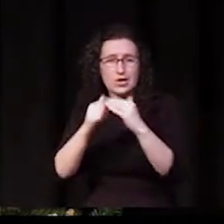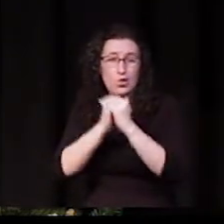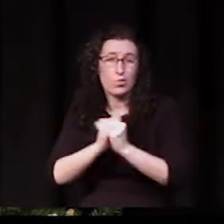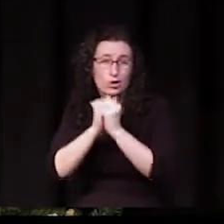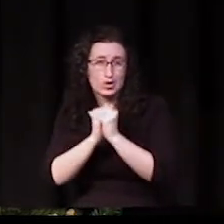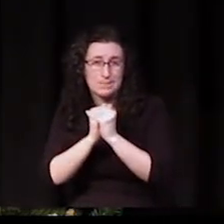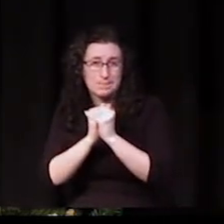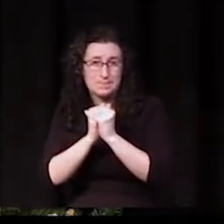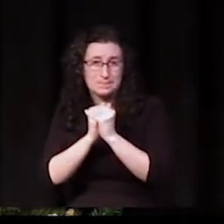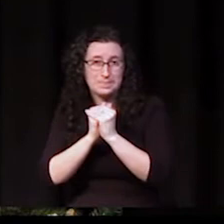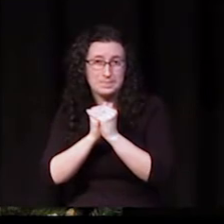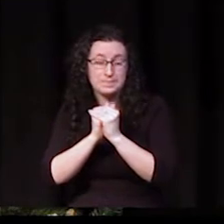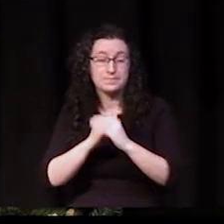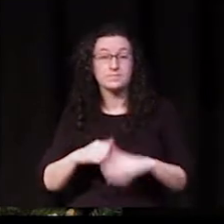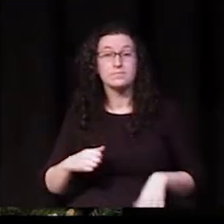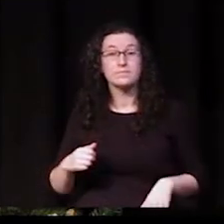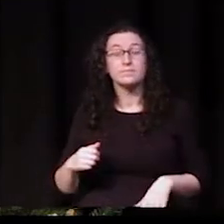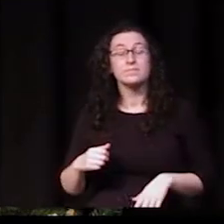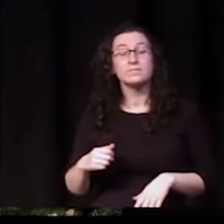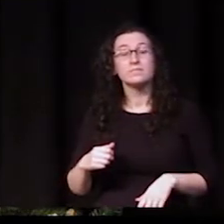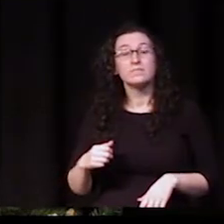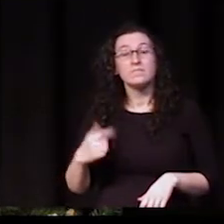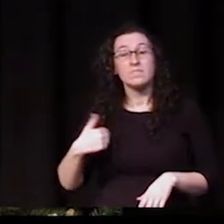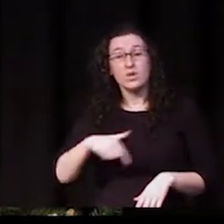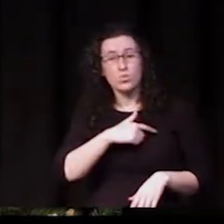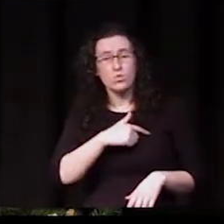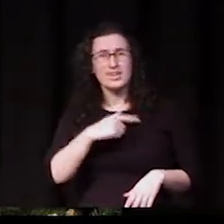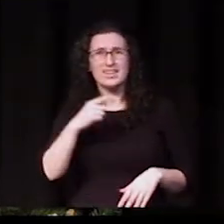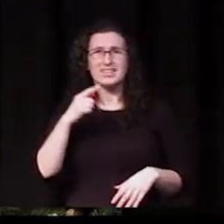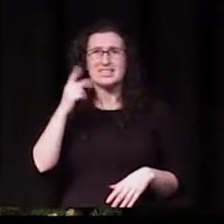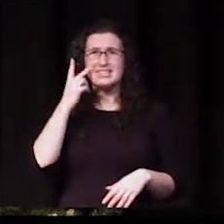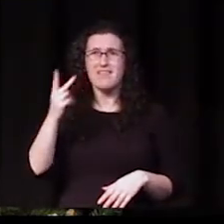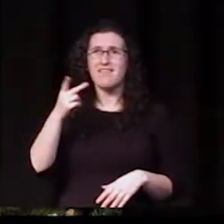When we truly see this "with us God,"